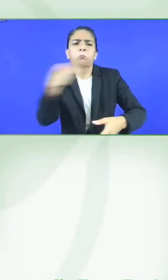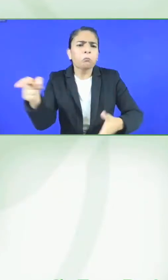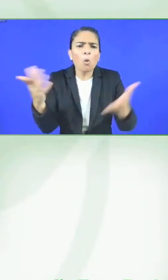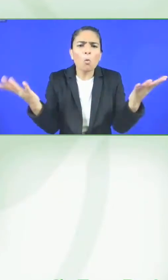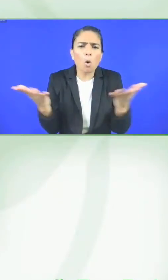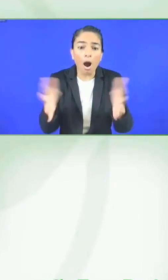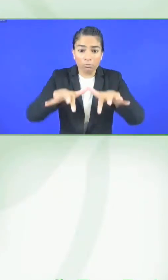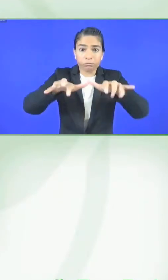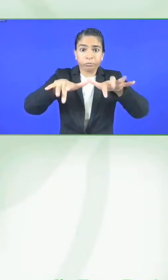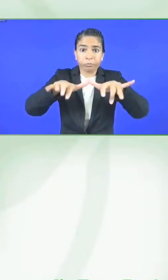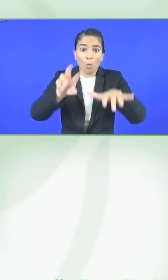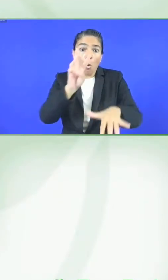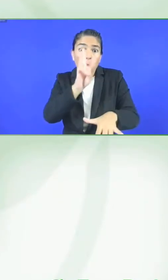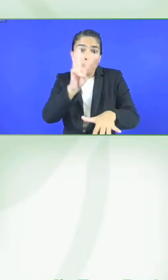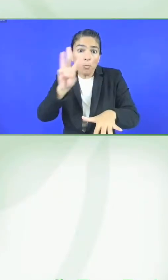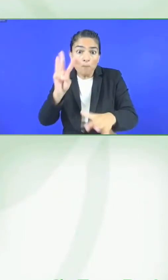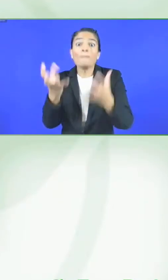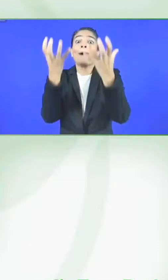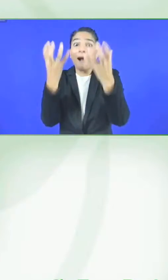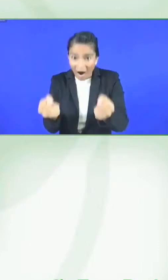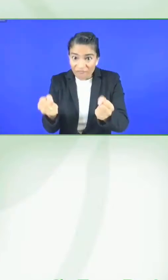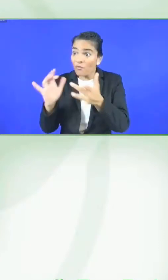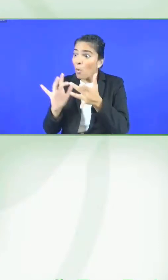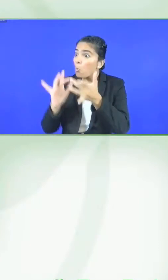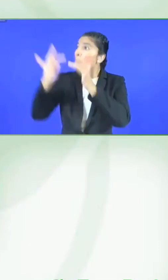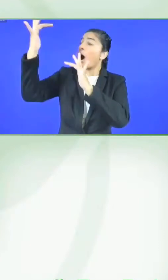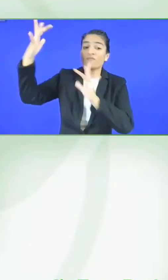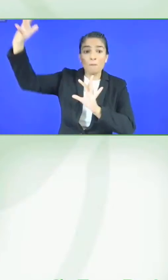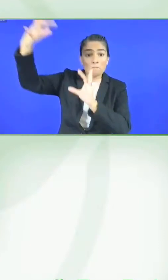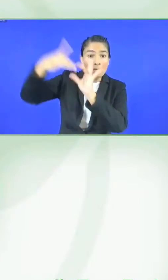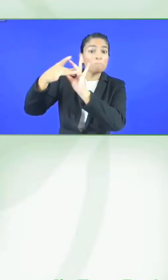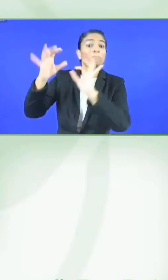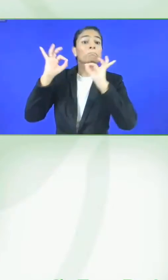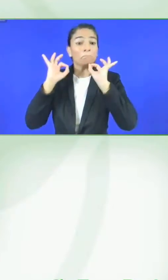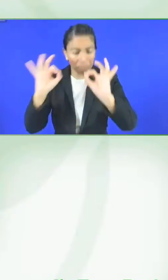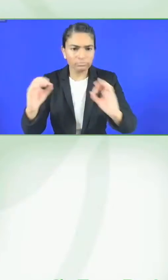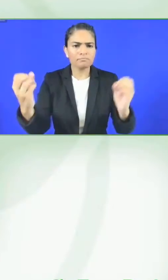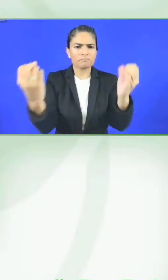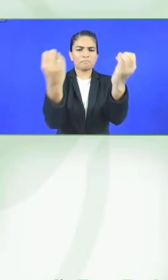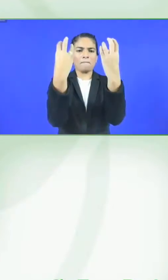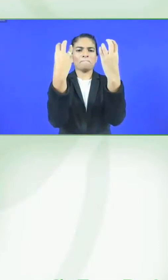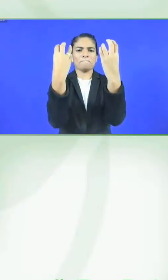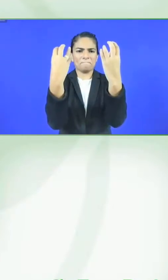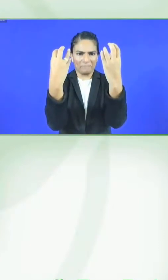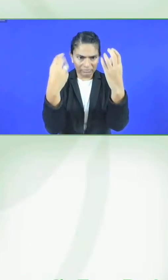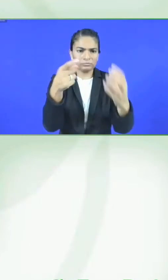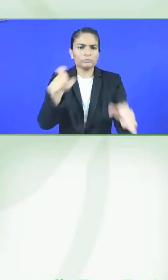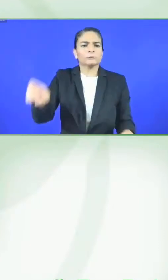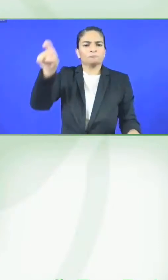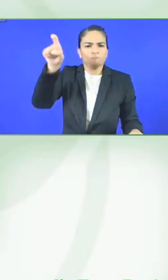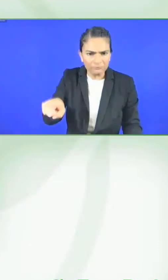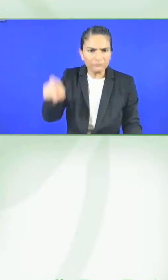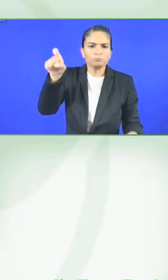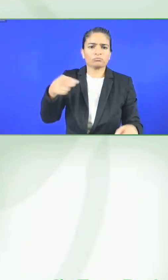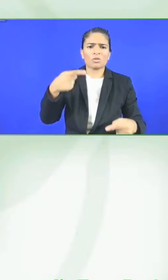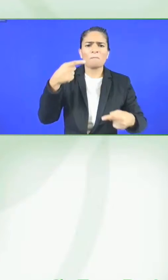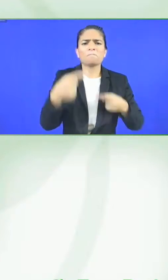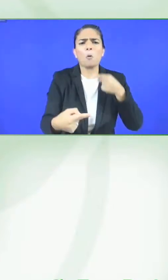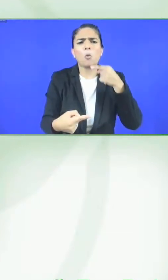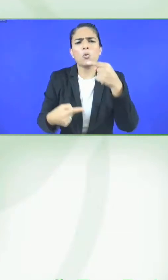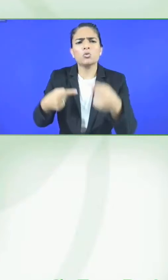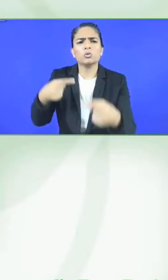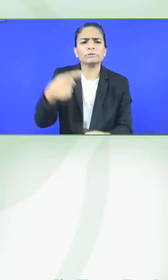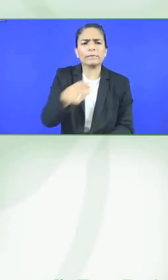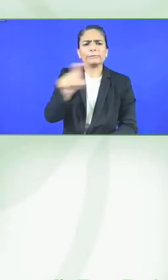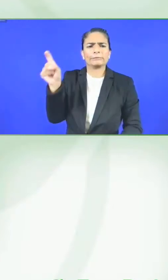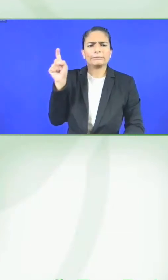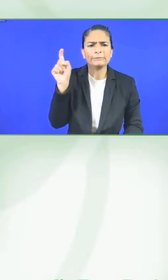Being able to vote independently and election accessibility is crucial to be able to be